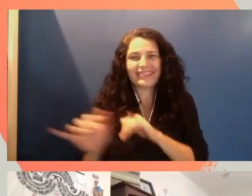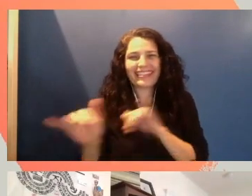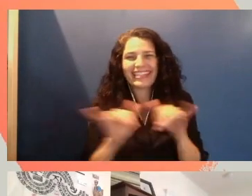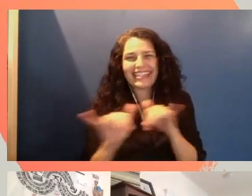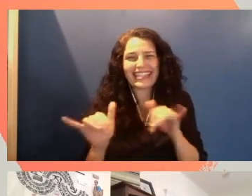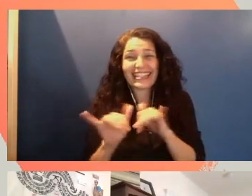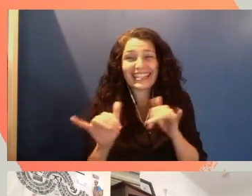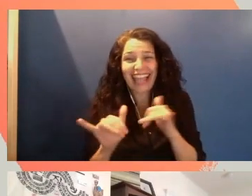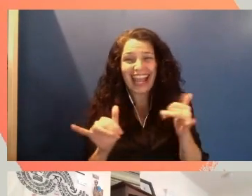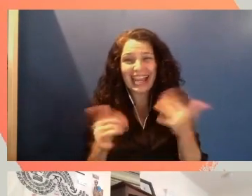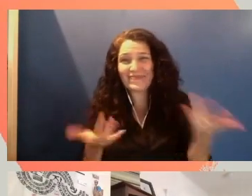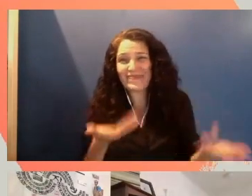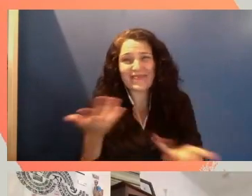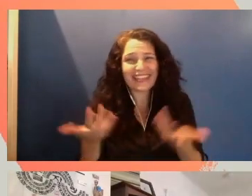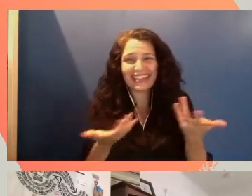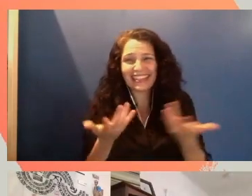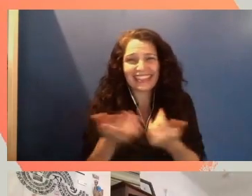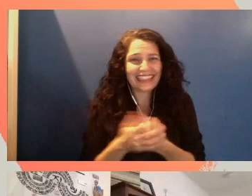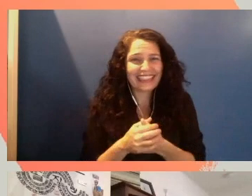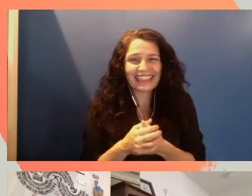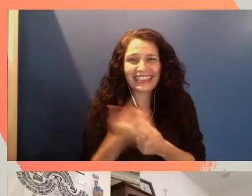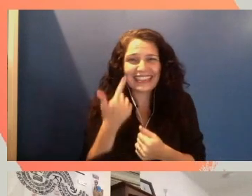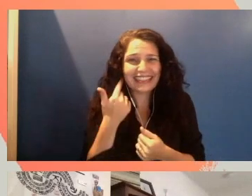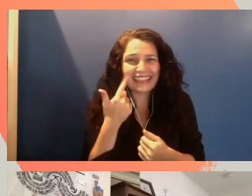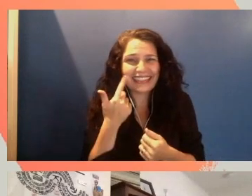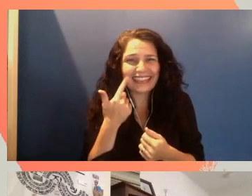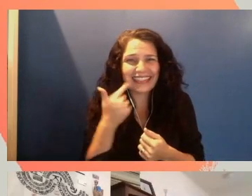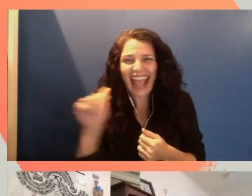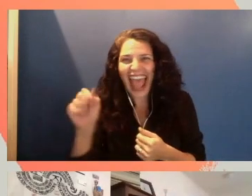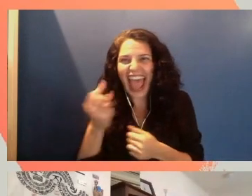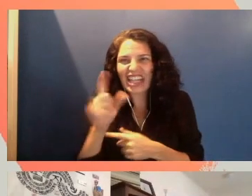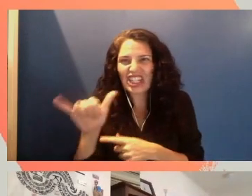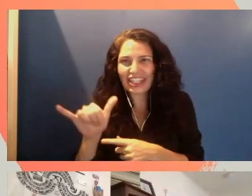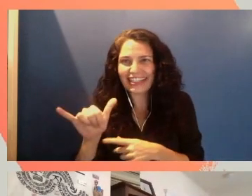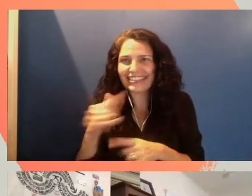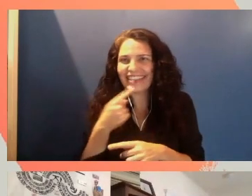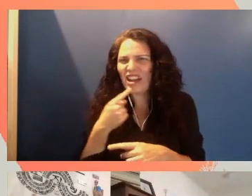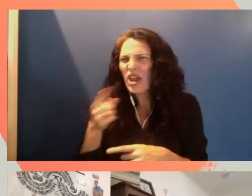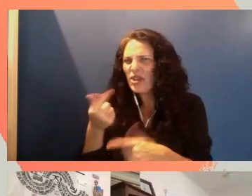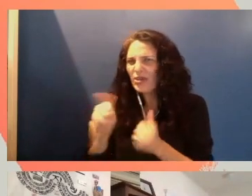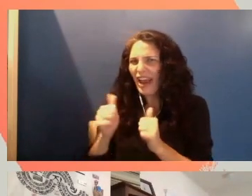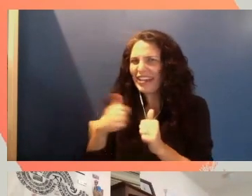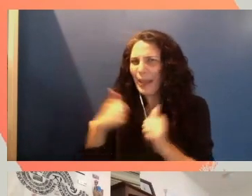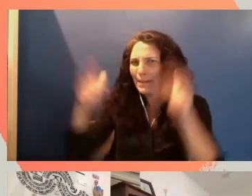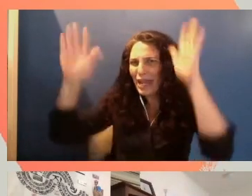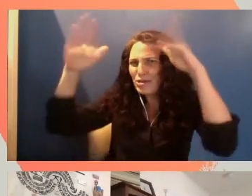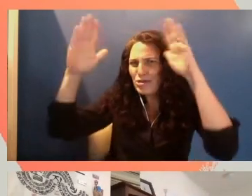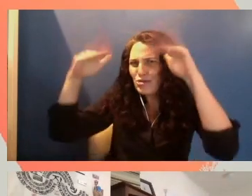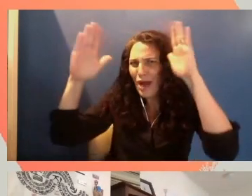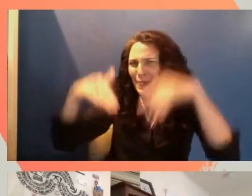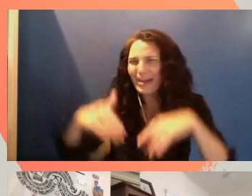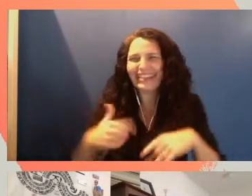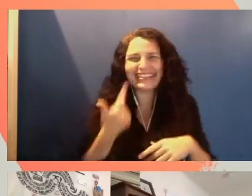Well, I mean, no, Ashley why don't you, Ashley tell me what you think. You know what I'm talking about, right Ashley?